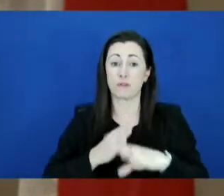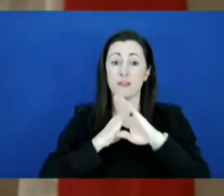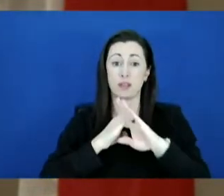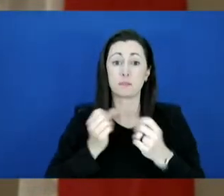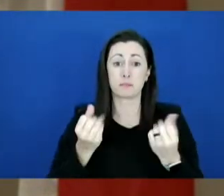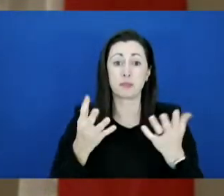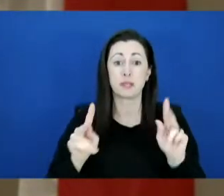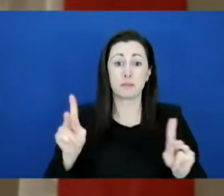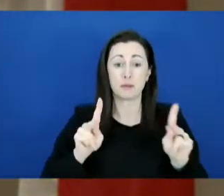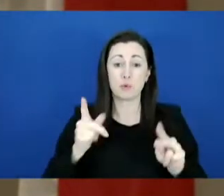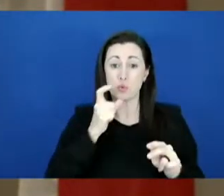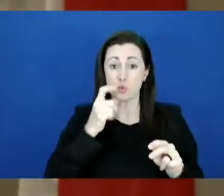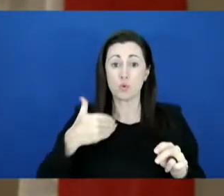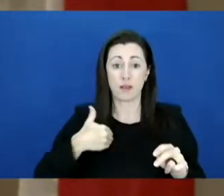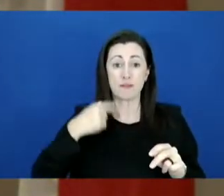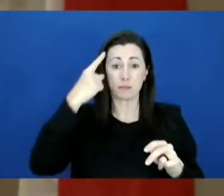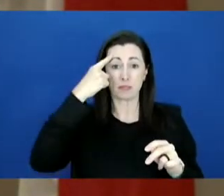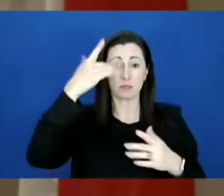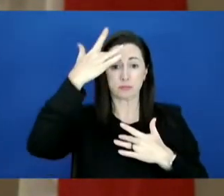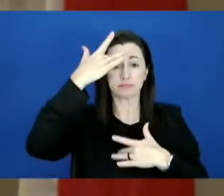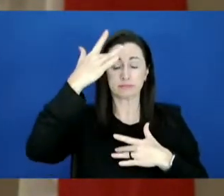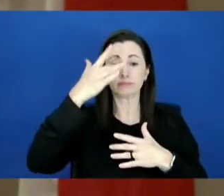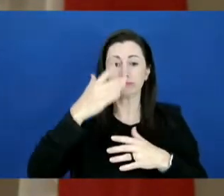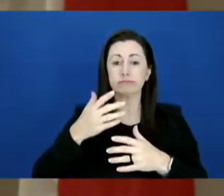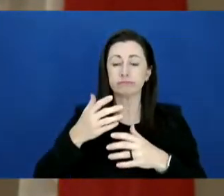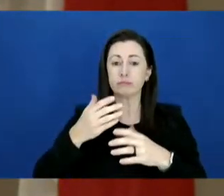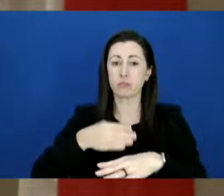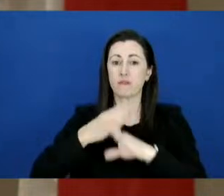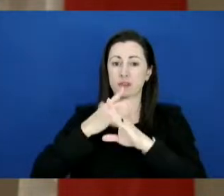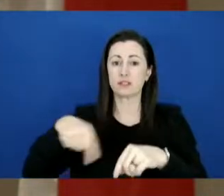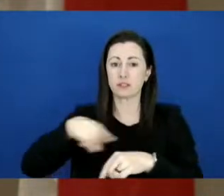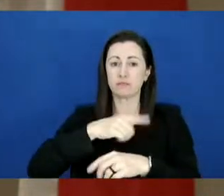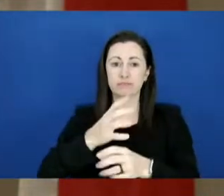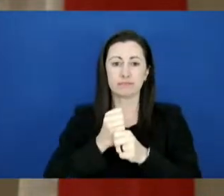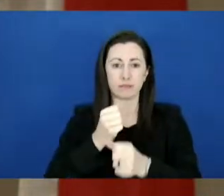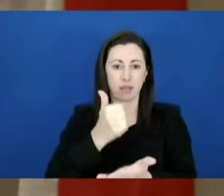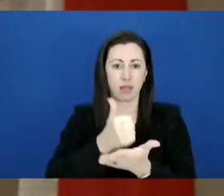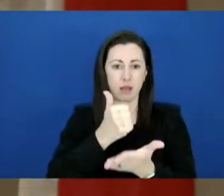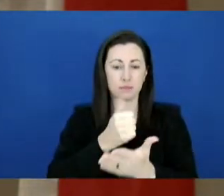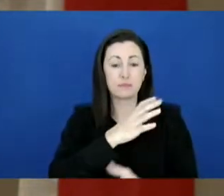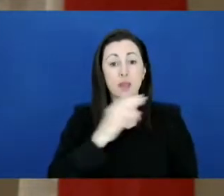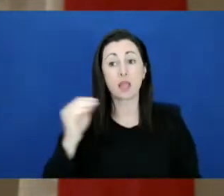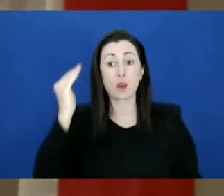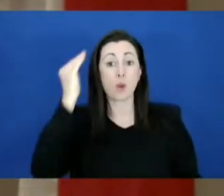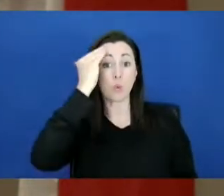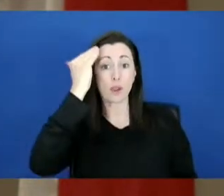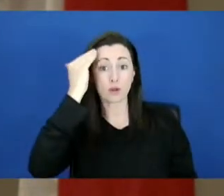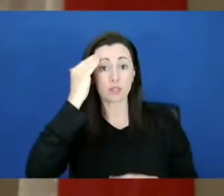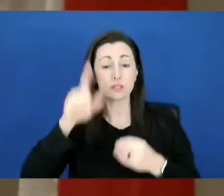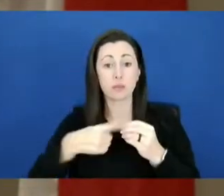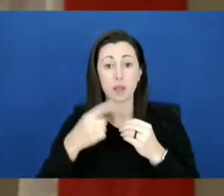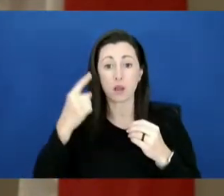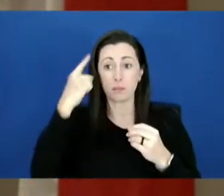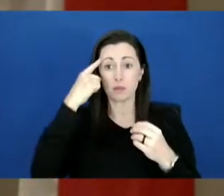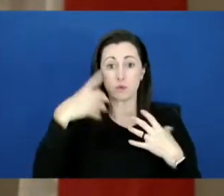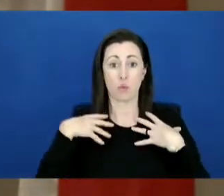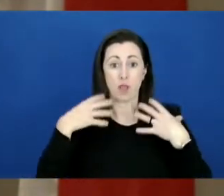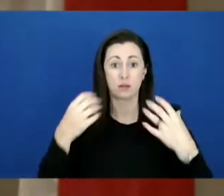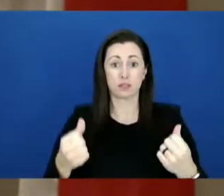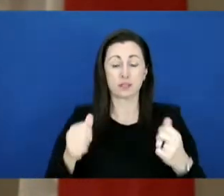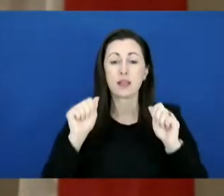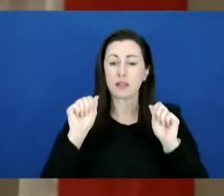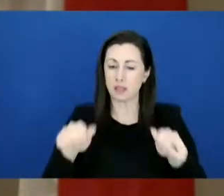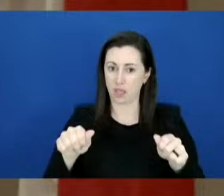DISCRIMINATION, PREVENT MANY